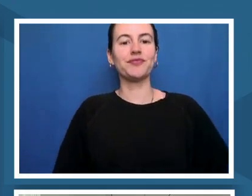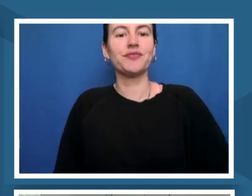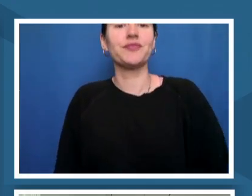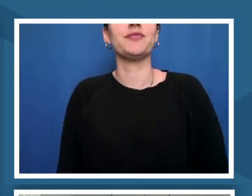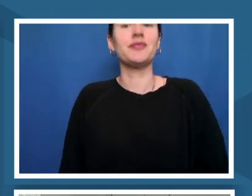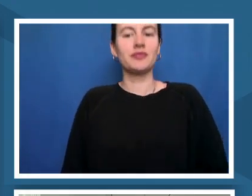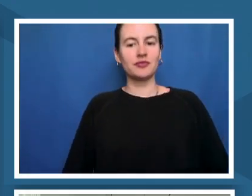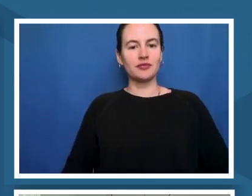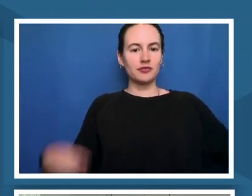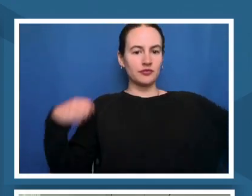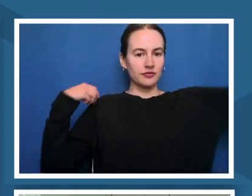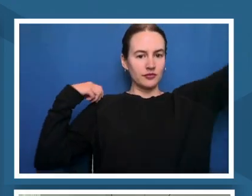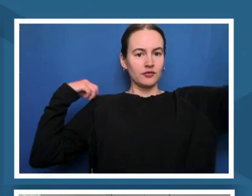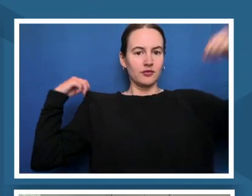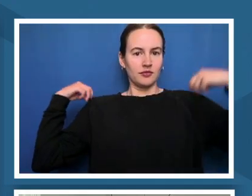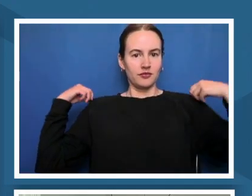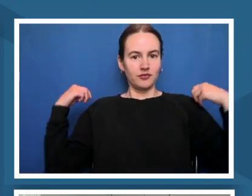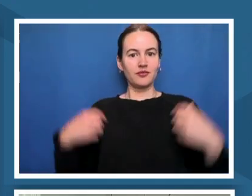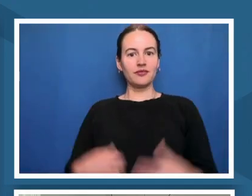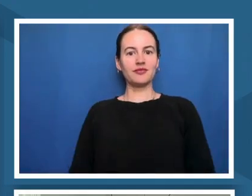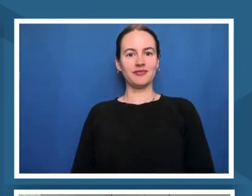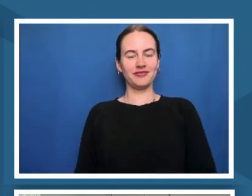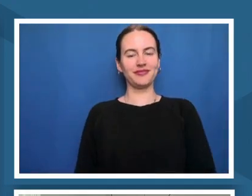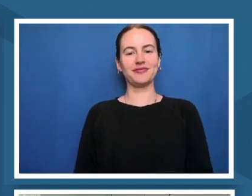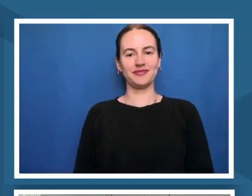you're getting a preview everybody